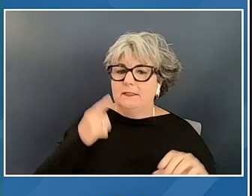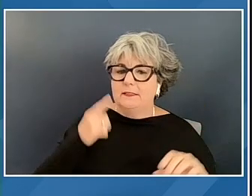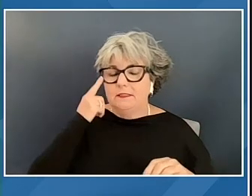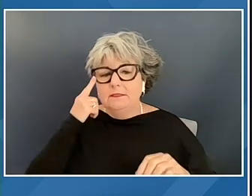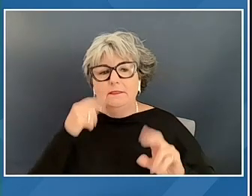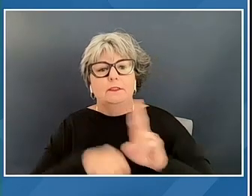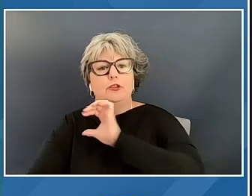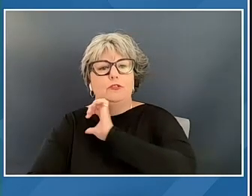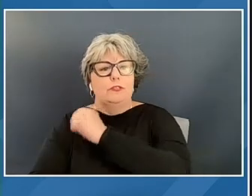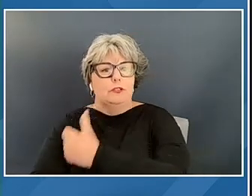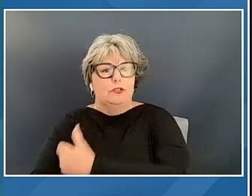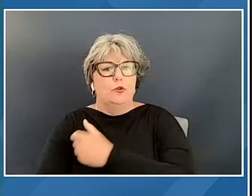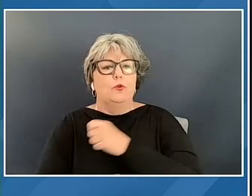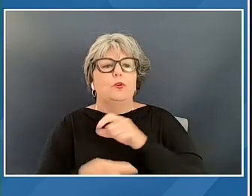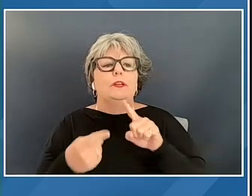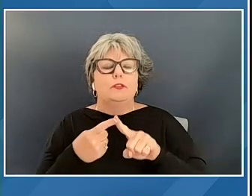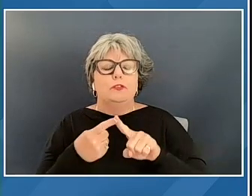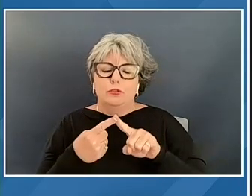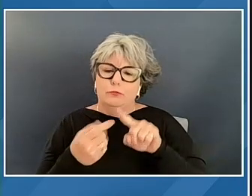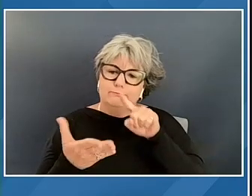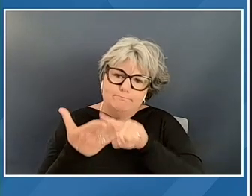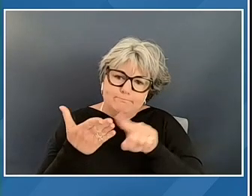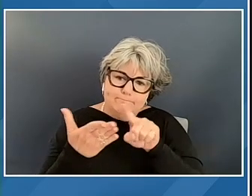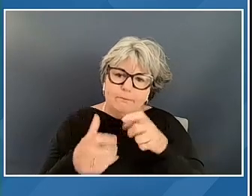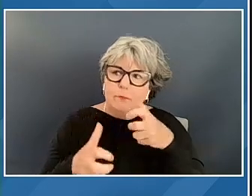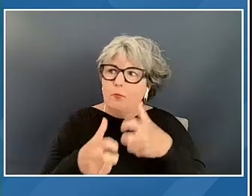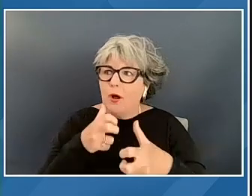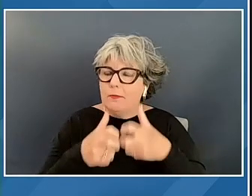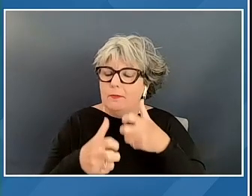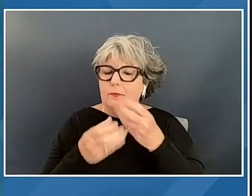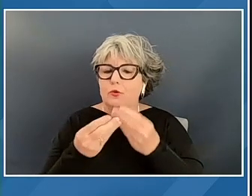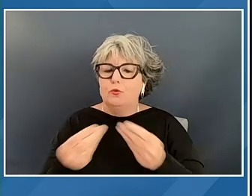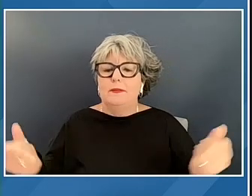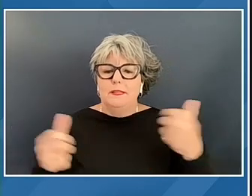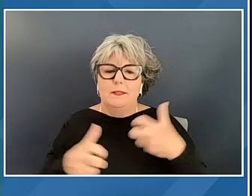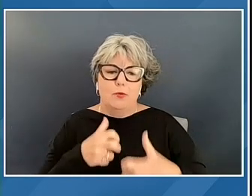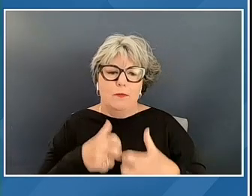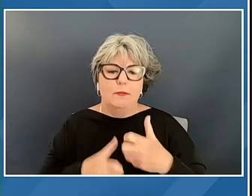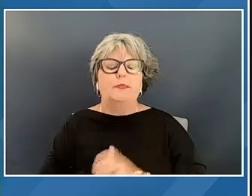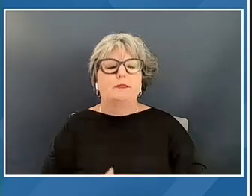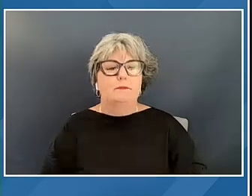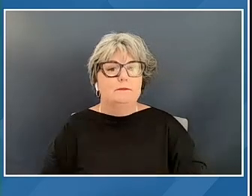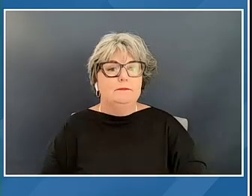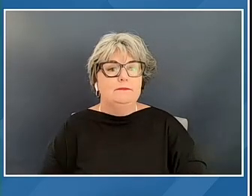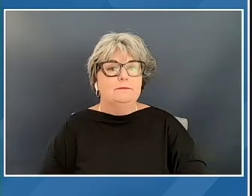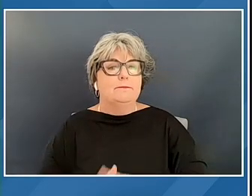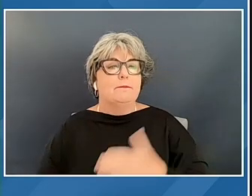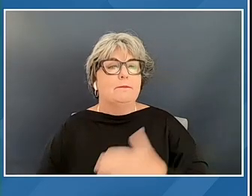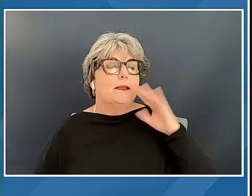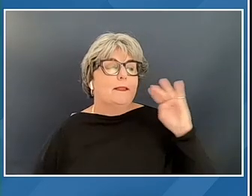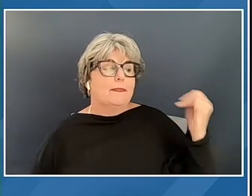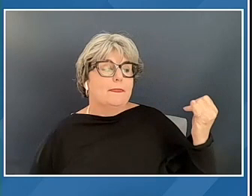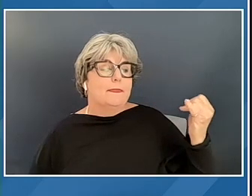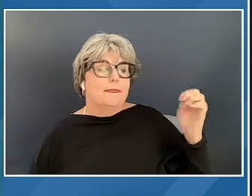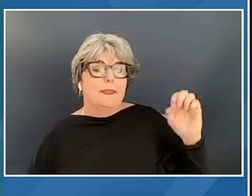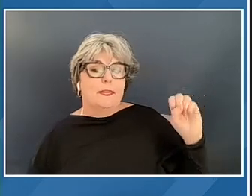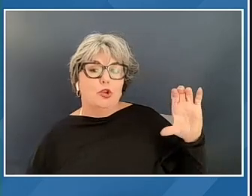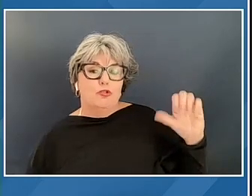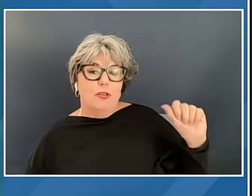look at those problems and use its authority to remedy them. Thank you, Jessica. I do want to point out that Valerie from